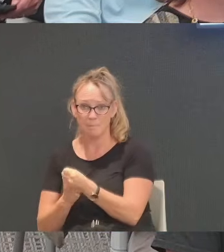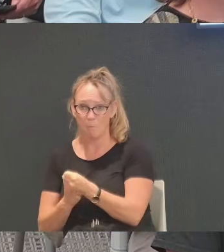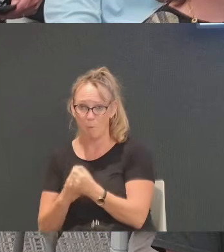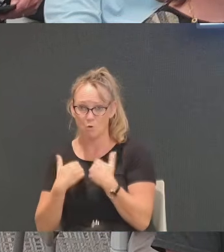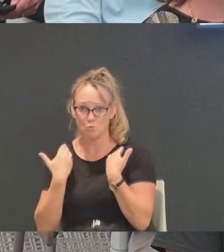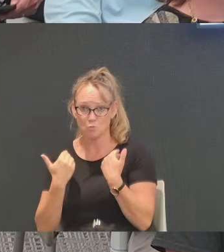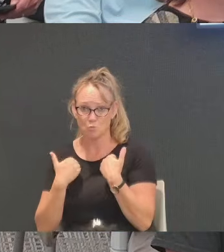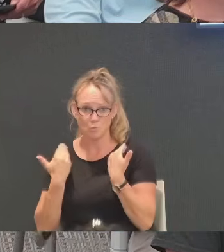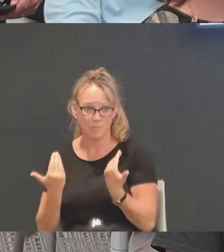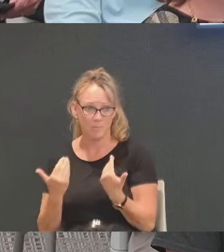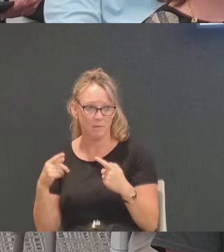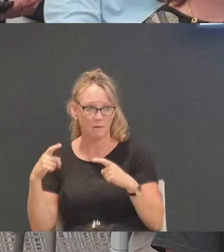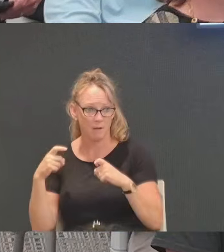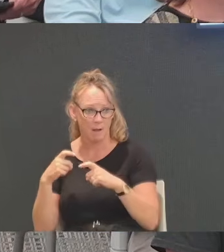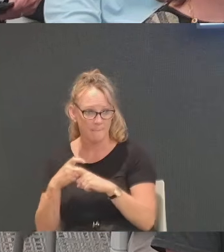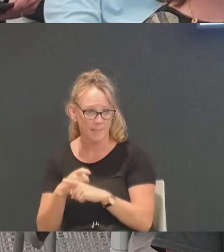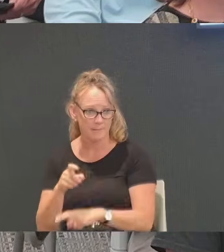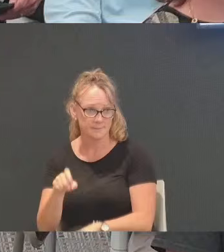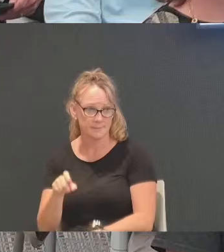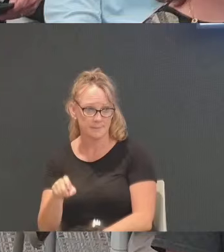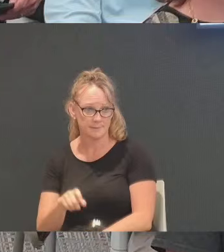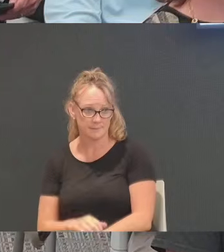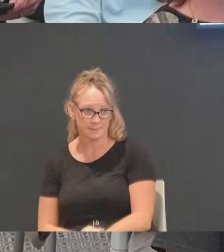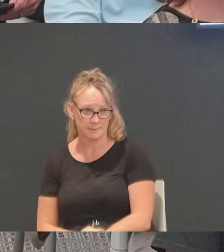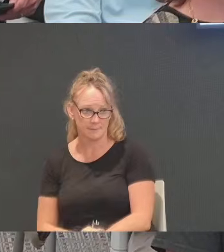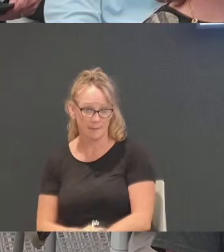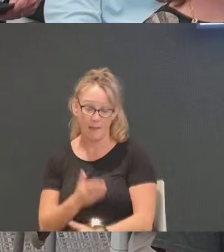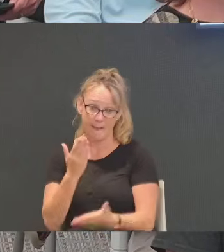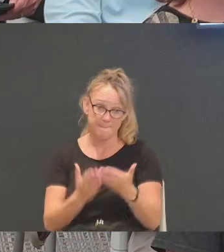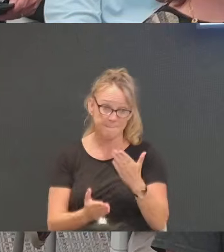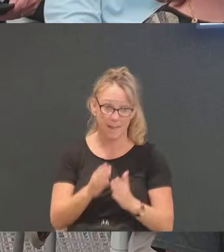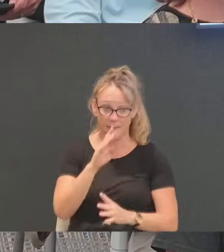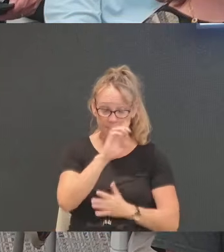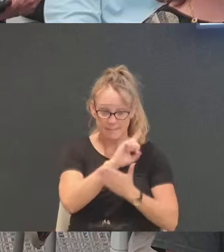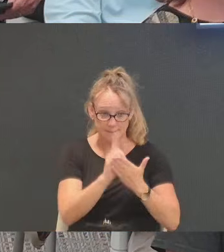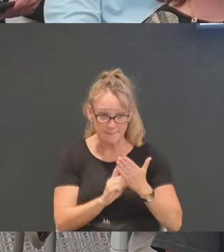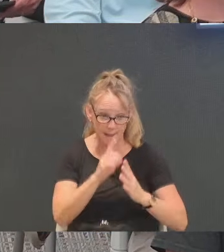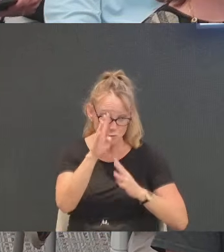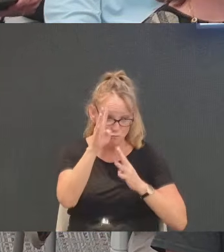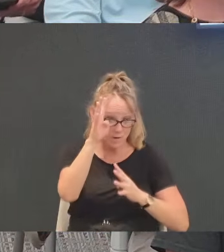costs also rise when we have to design creative solutions for youth who have not been successful